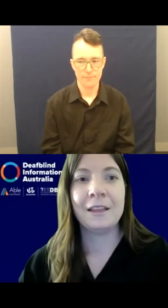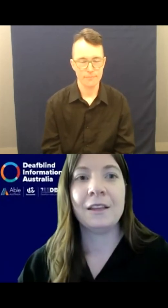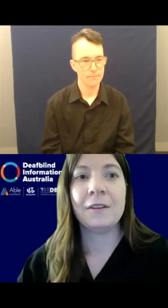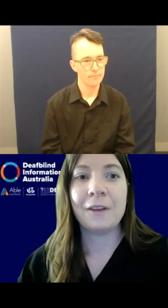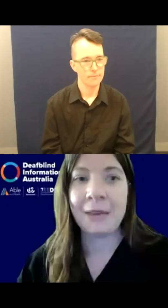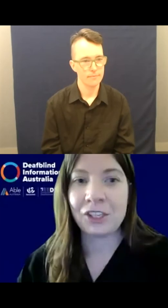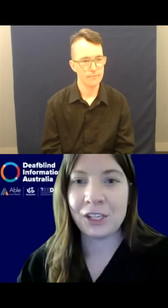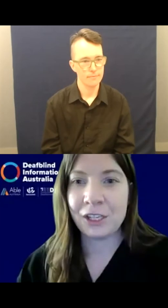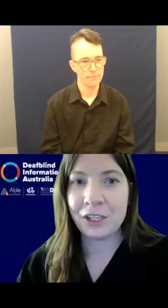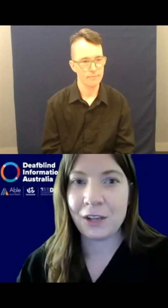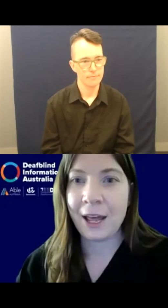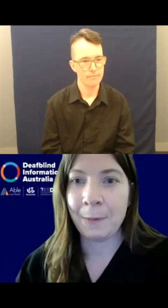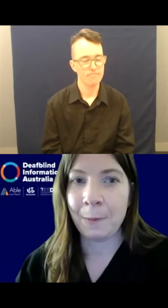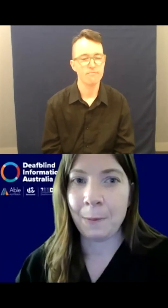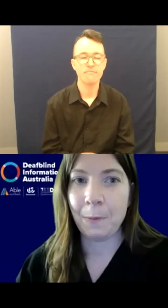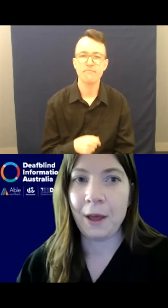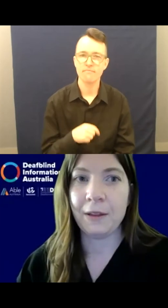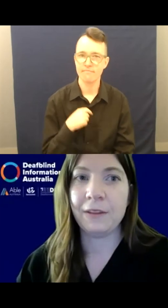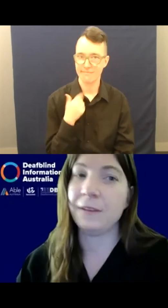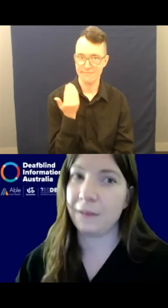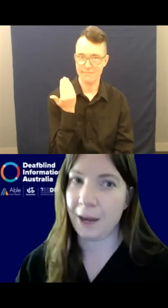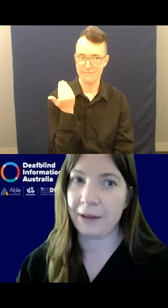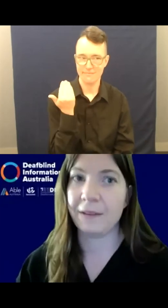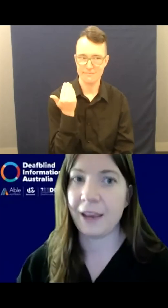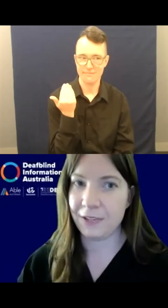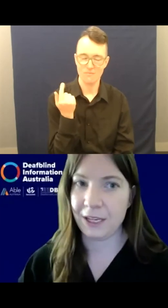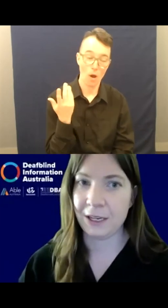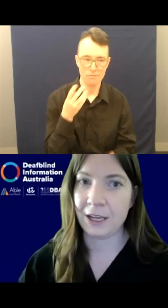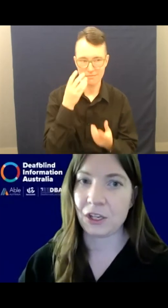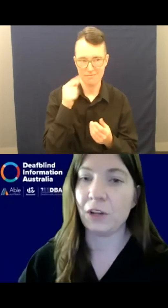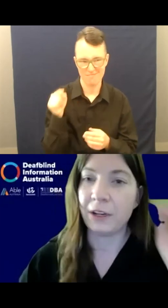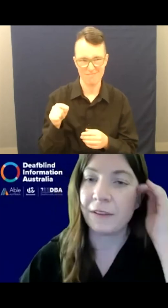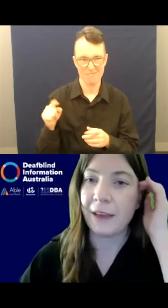So I mentioned, this is a slide about safety and tolerance.